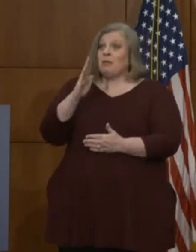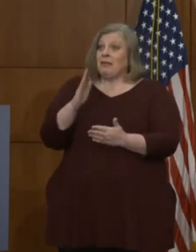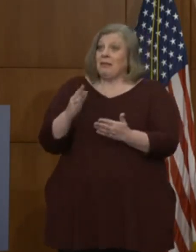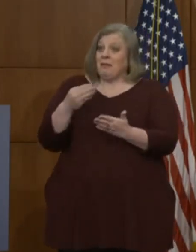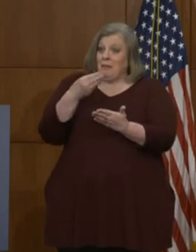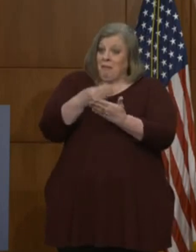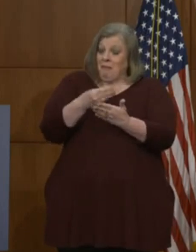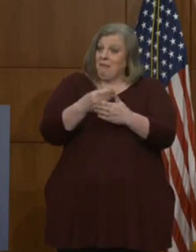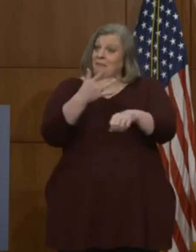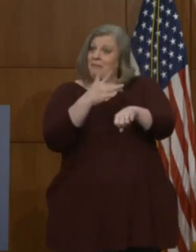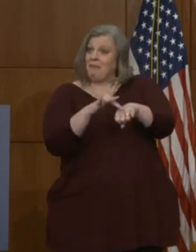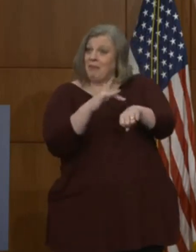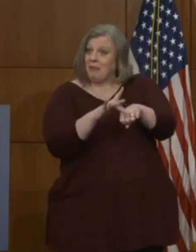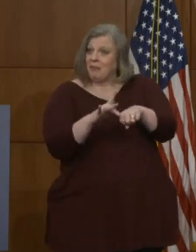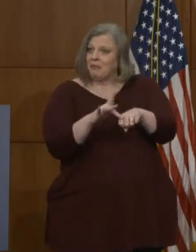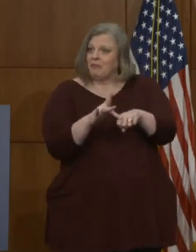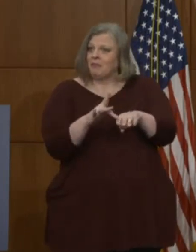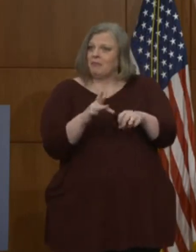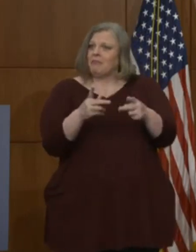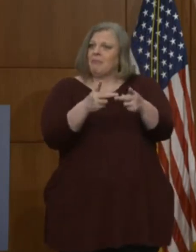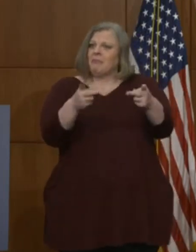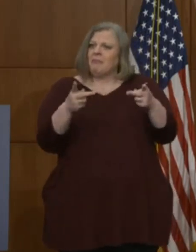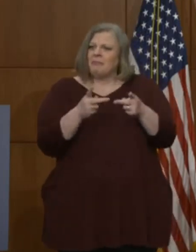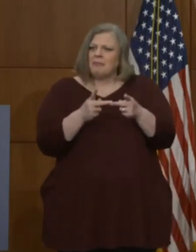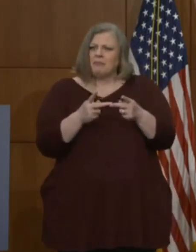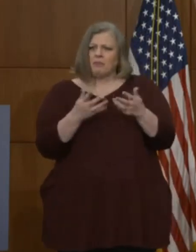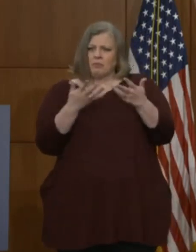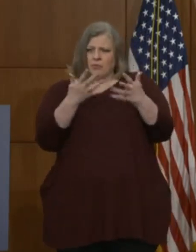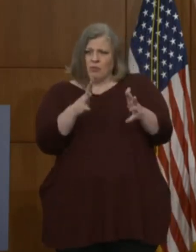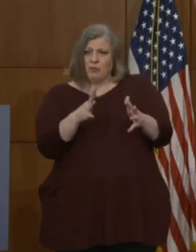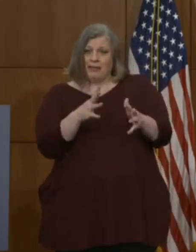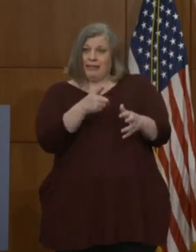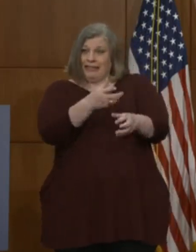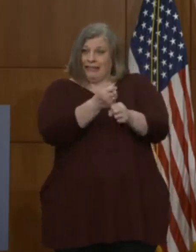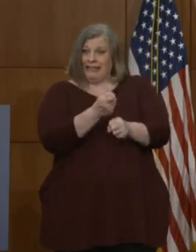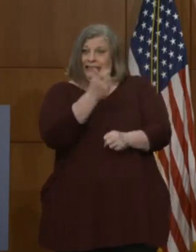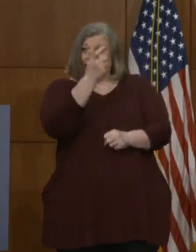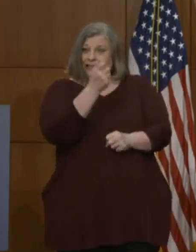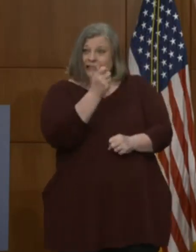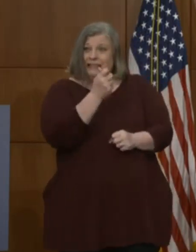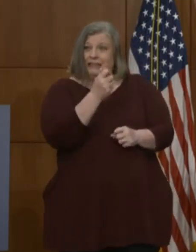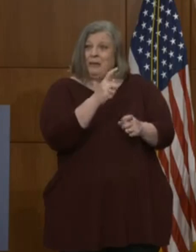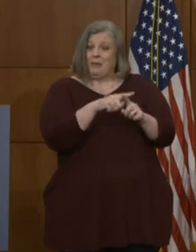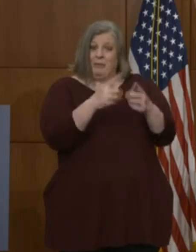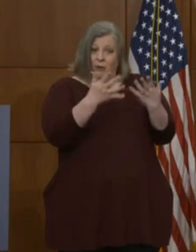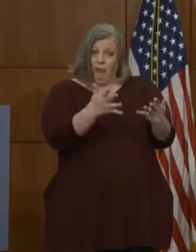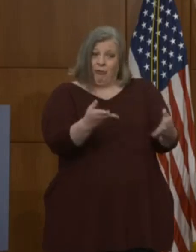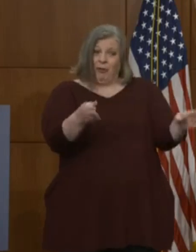AVAILABLE TO CENTERS THAT ACCEPT FEDERAL SUBSIDY DOLLARS ACCEPT FEDERAL SUBSIDY DOLLARS BUT HAD HAD TO CLOSE. WE WANT BUT HAD HAD TO CLOSE. WE WANT TO BE SURE THAT CENTERS THAT